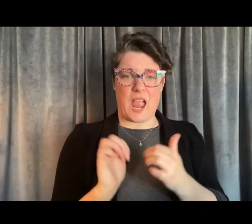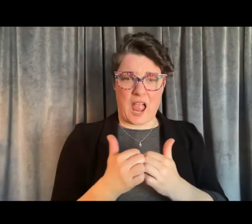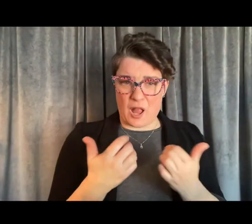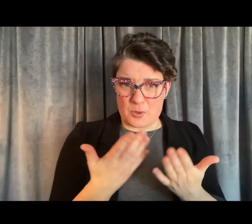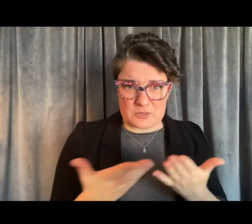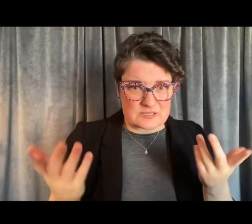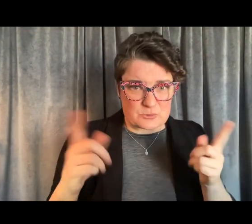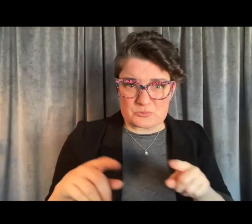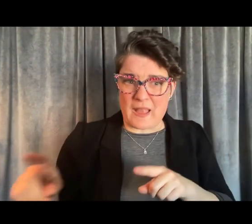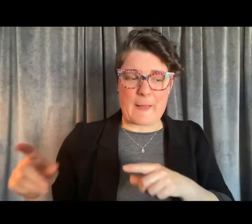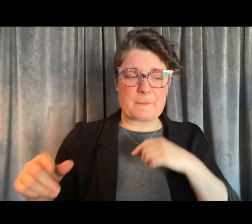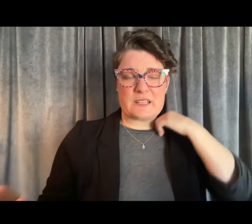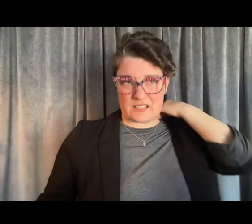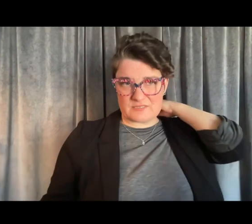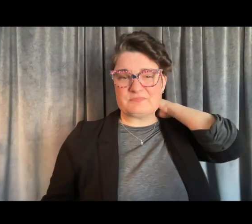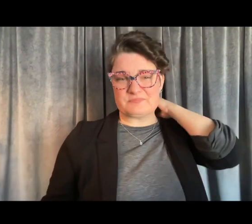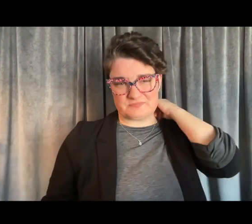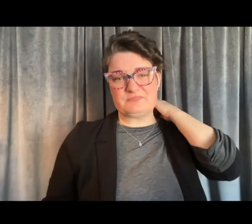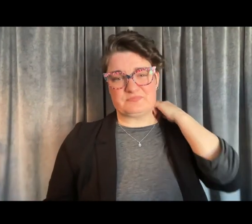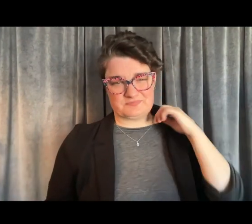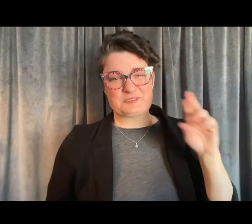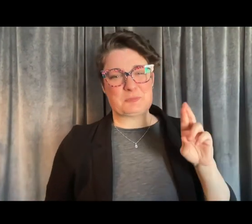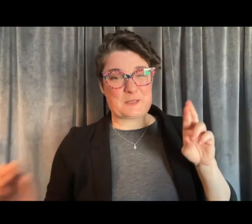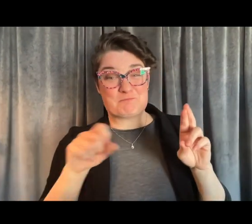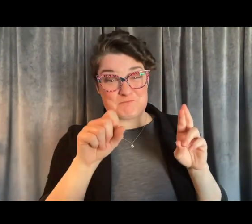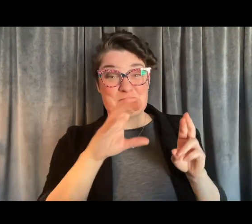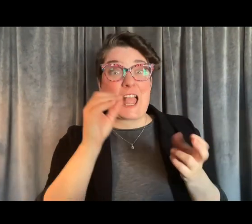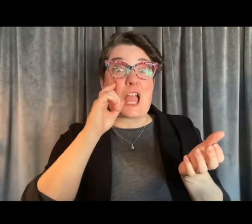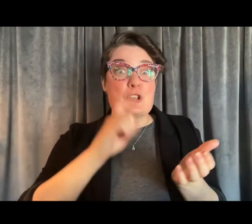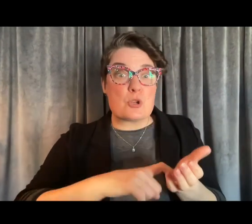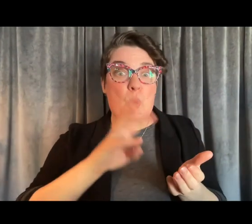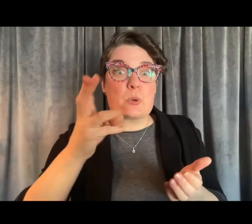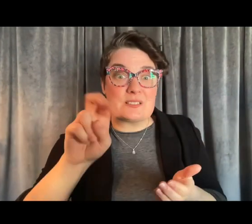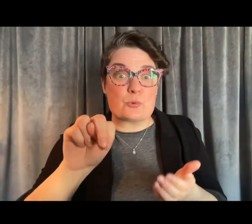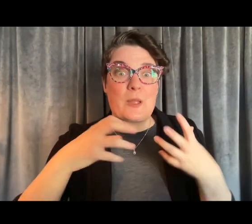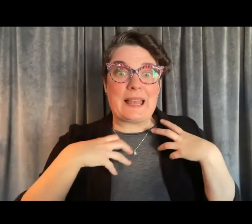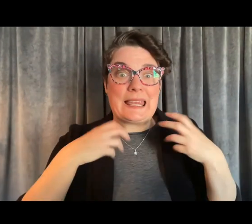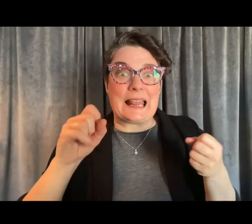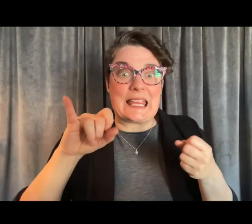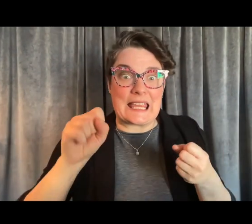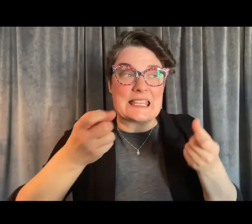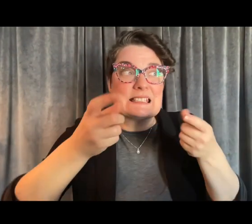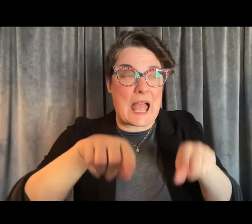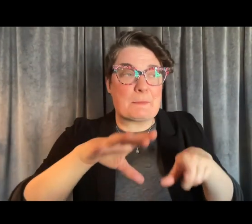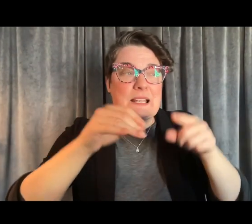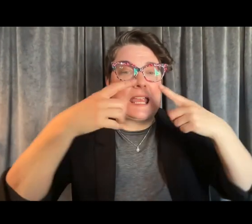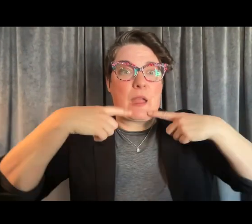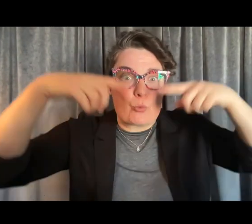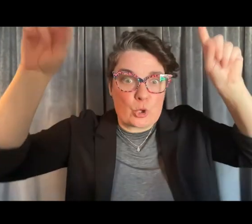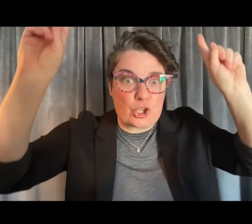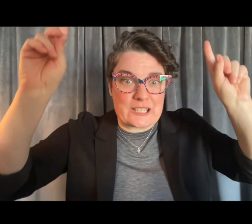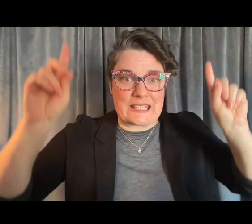I really appreciate that. And notice when healing's happening and working. Socket: yes. Rebekah: Yeah, please.